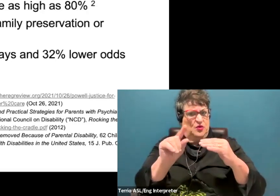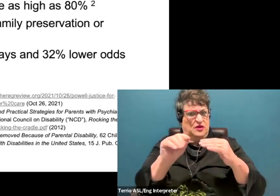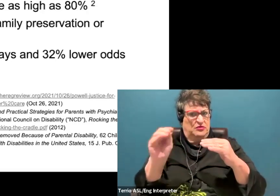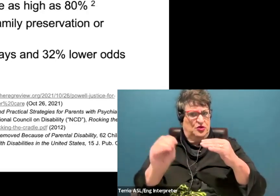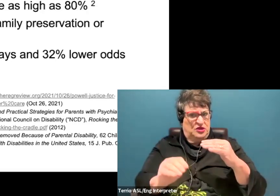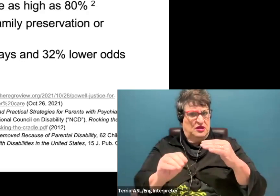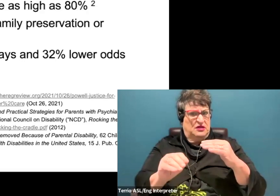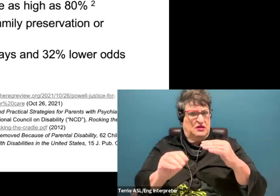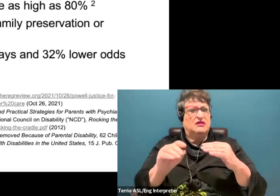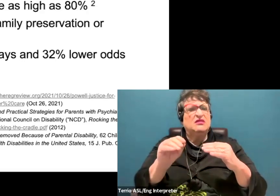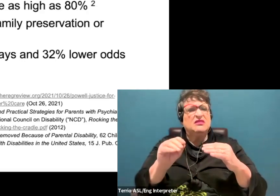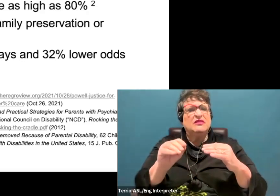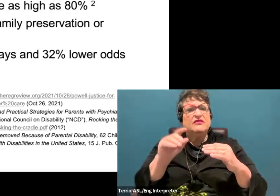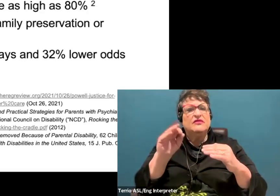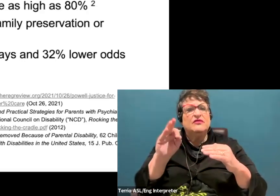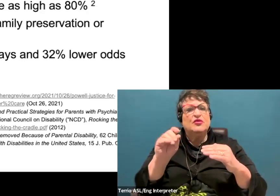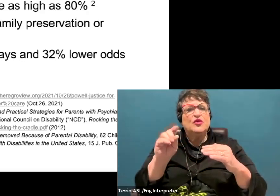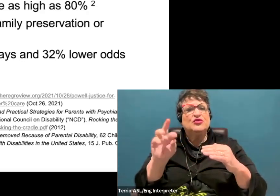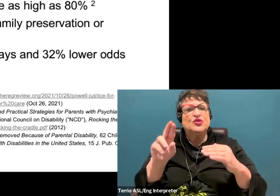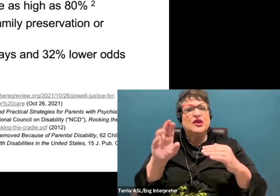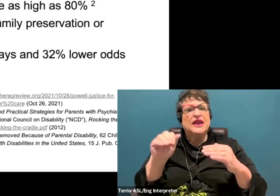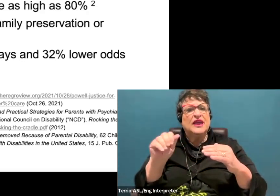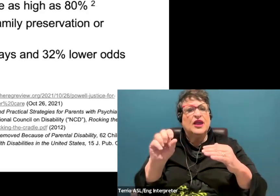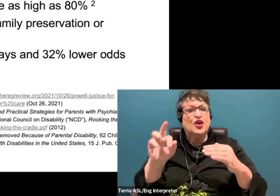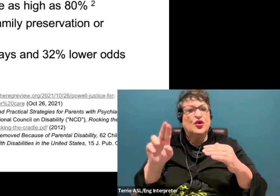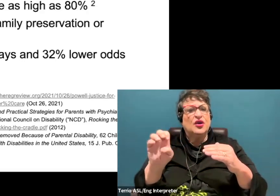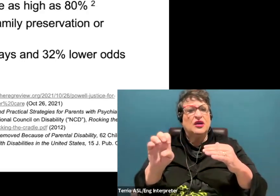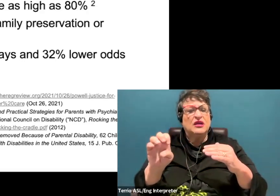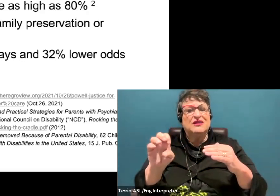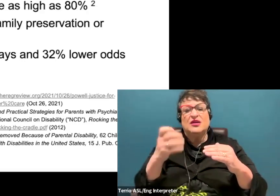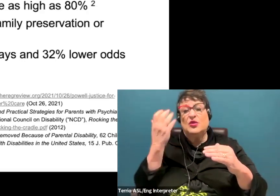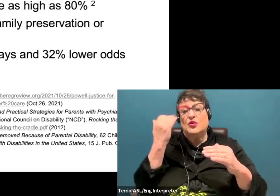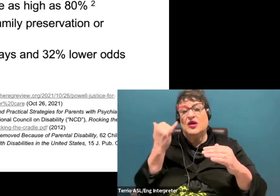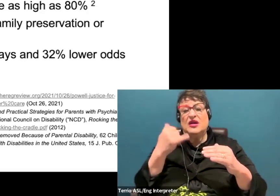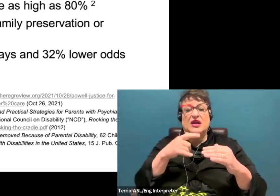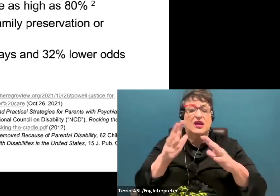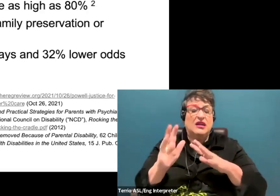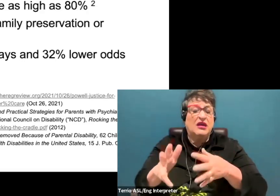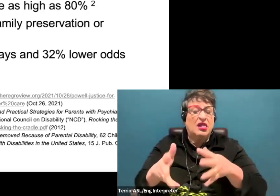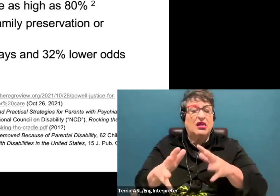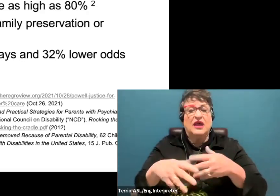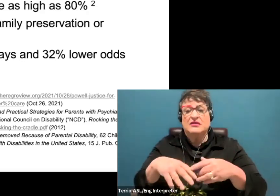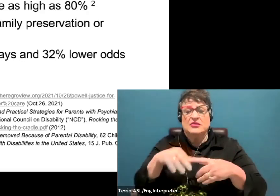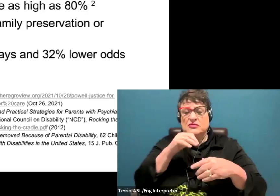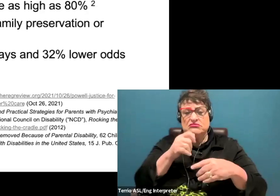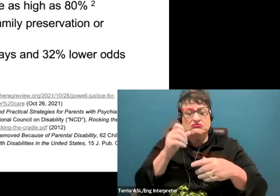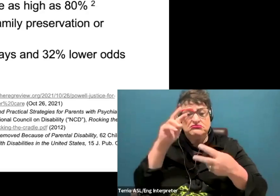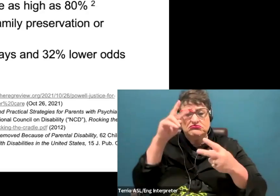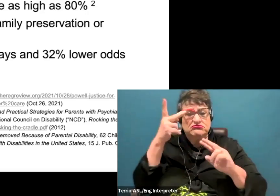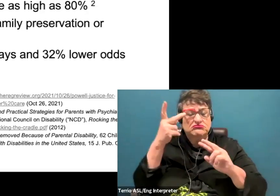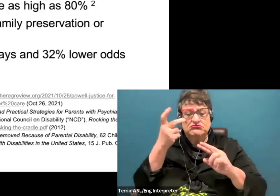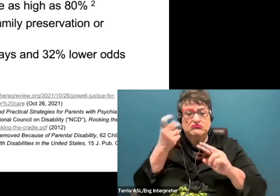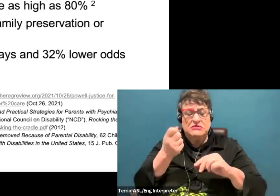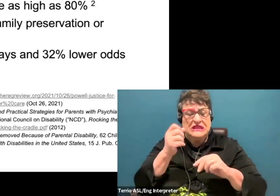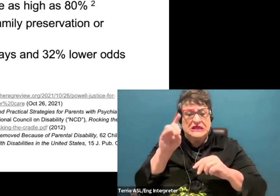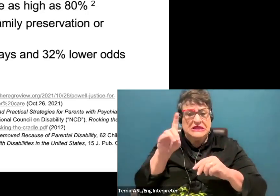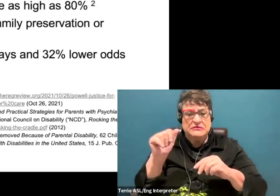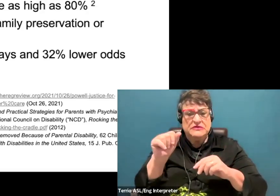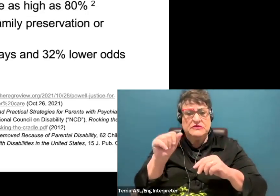Now, the reason for that is, again, neglect, maybe misunderstanding of disabilities. But we see removal rates and